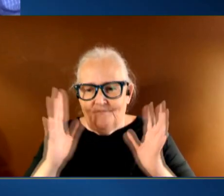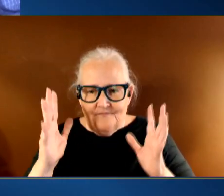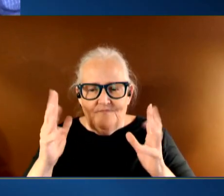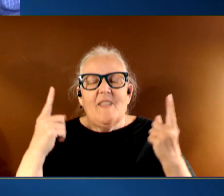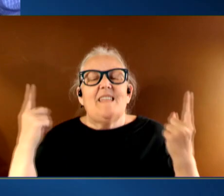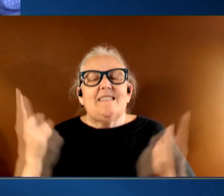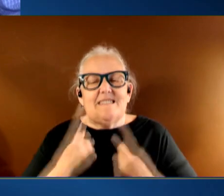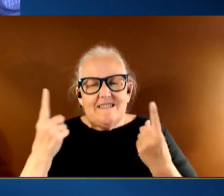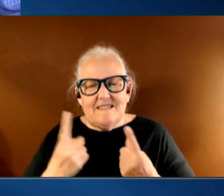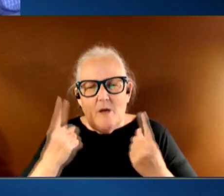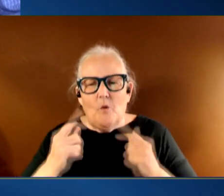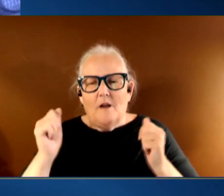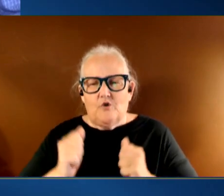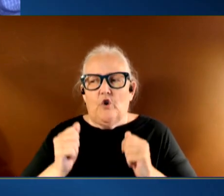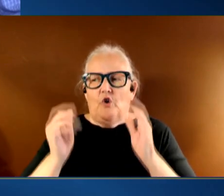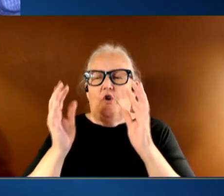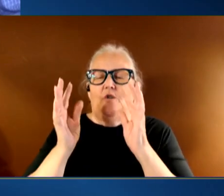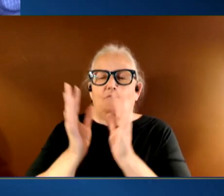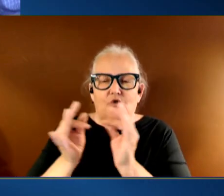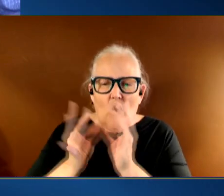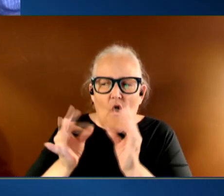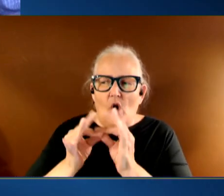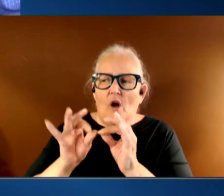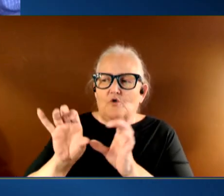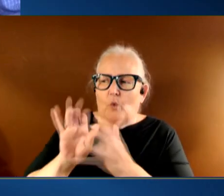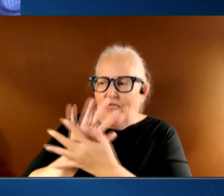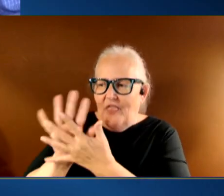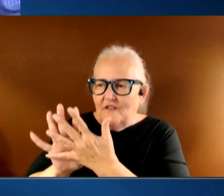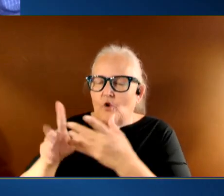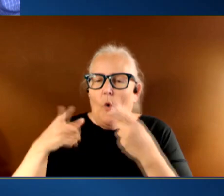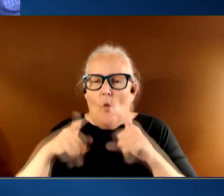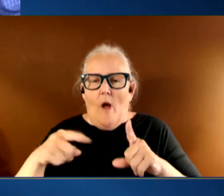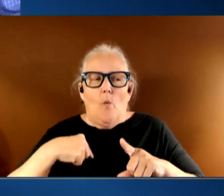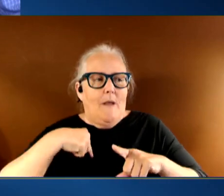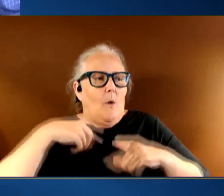do all that other stuff while we were boots on the ground taking care of our patients.